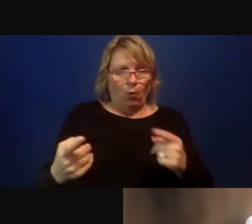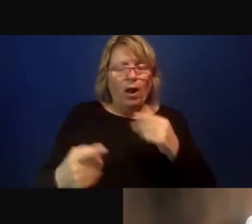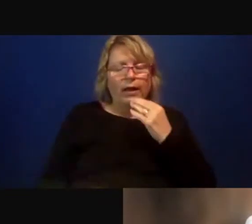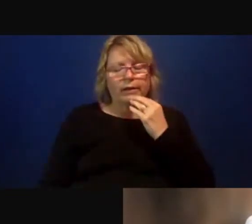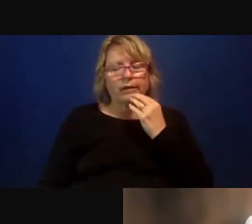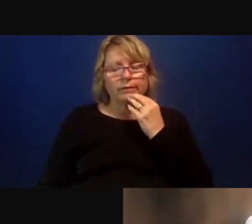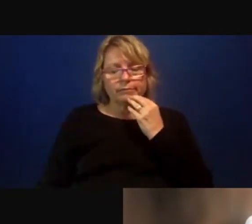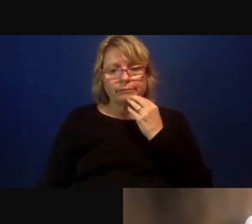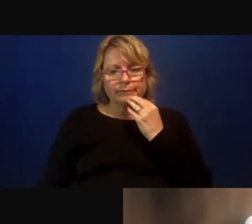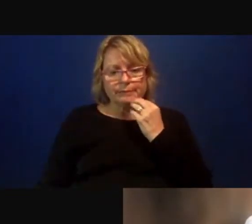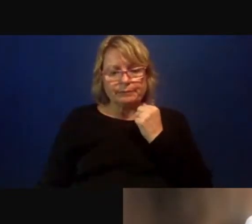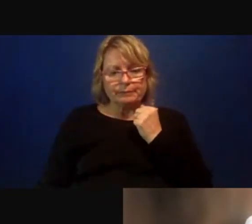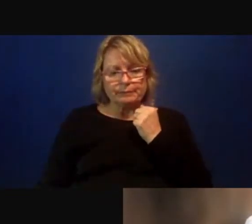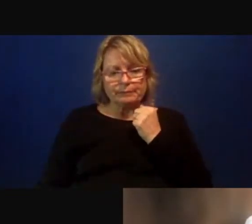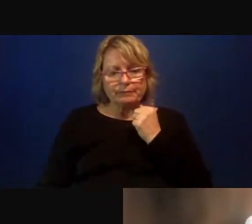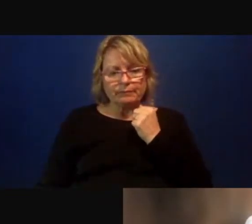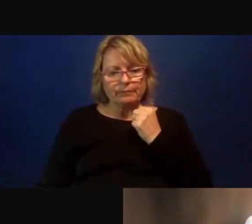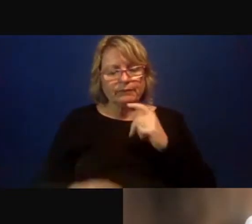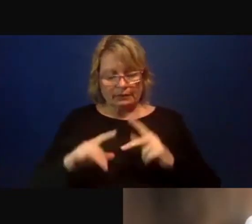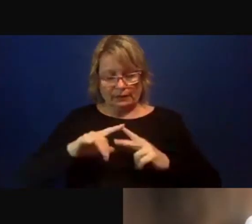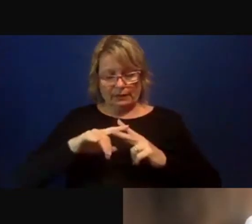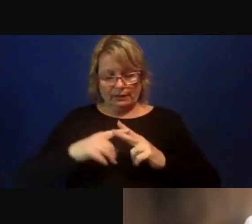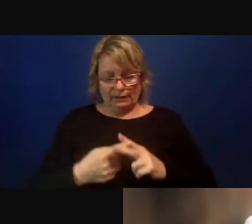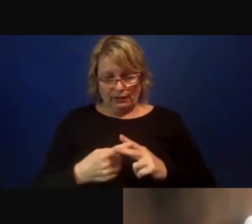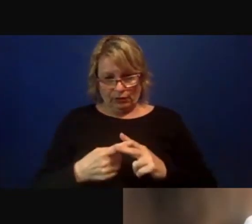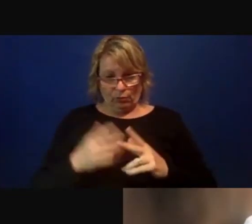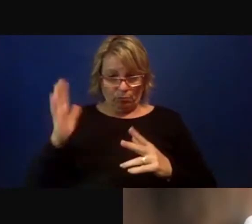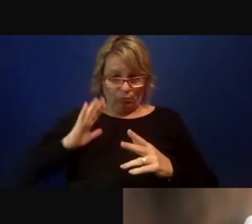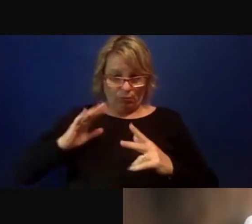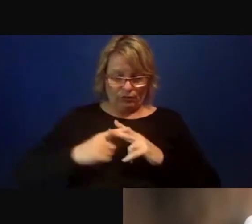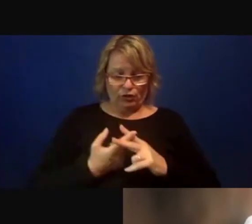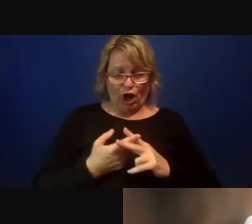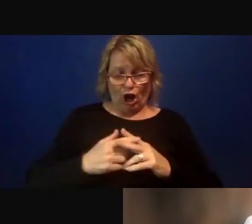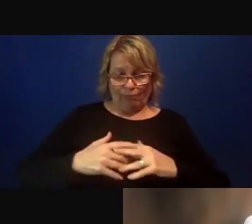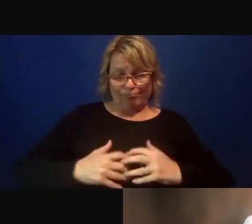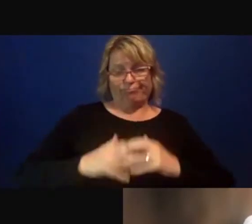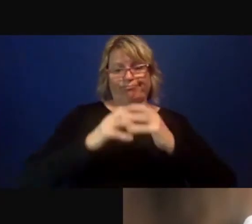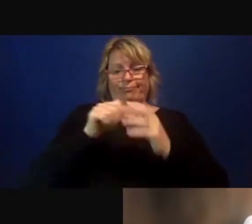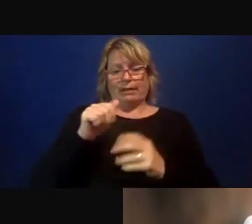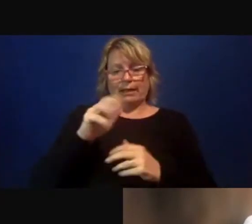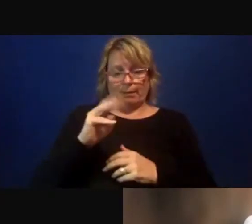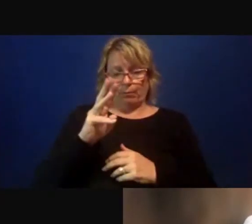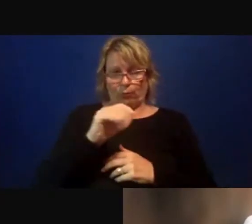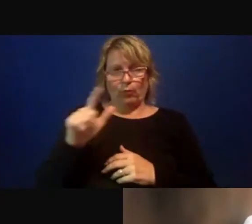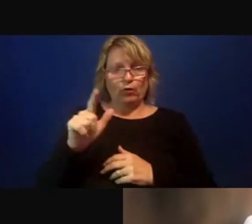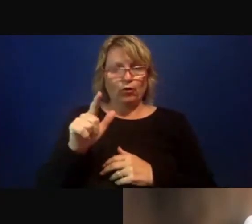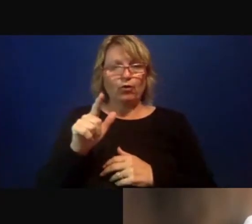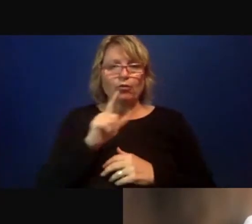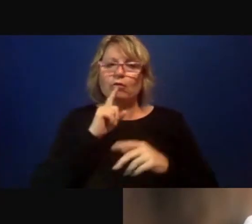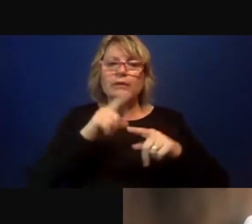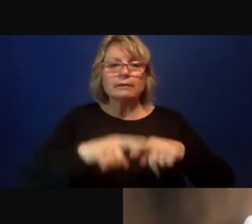But I think that even the starting days of of Amwell have been really based on the importance